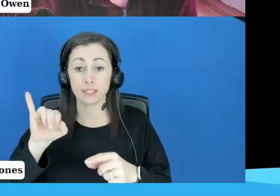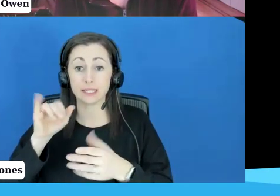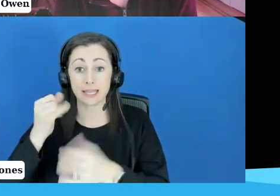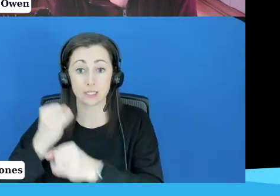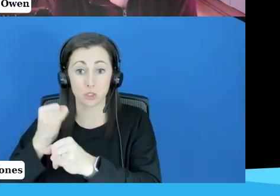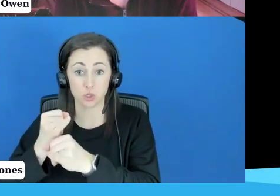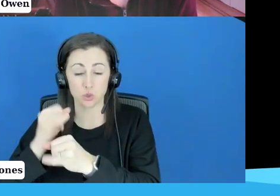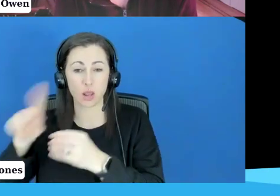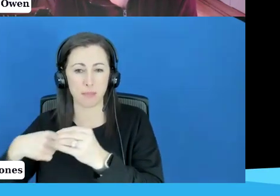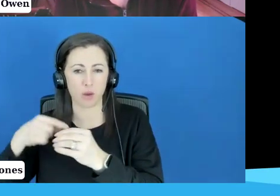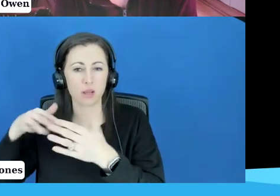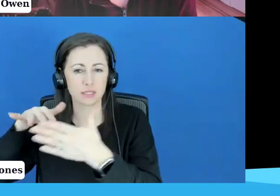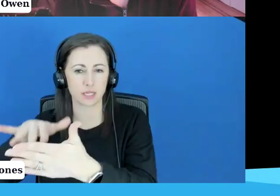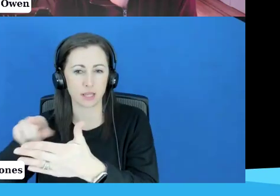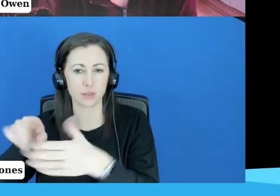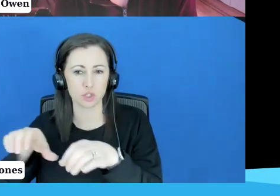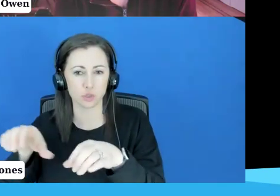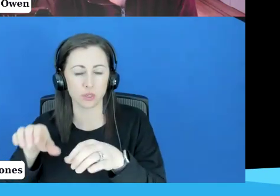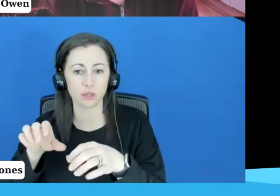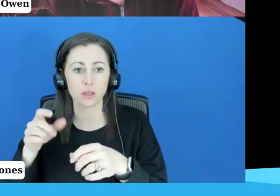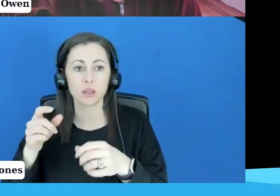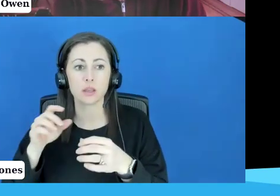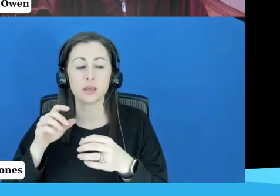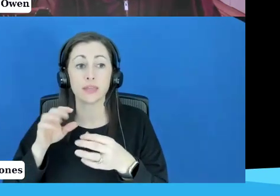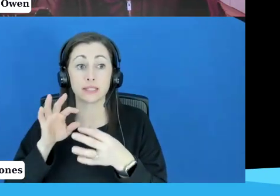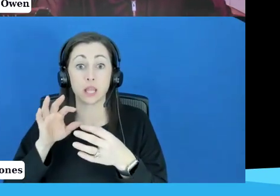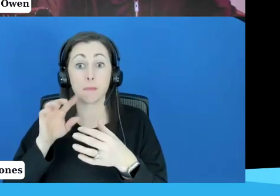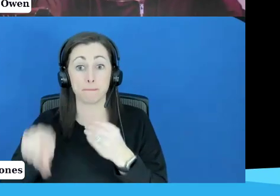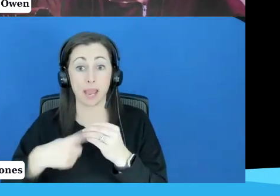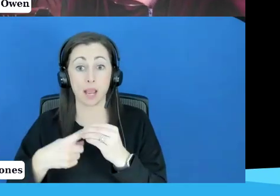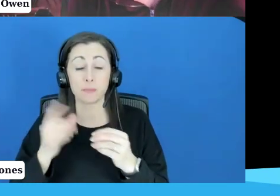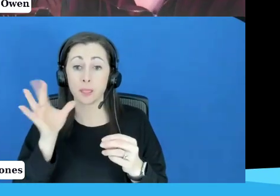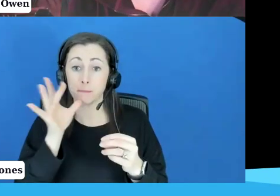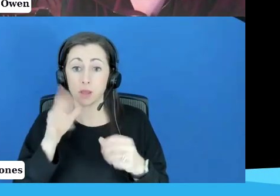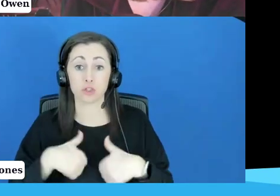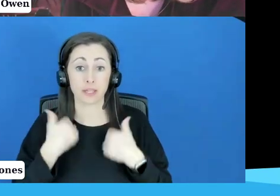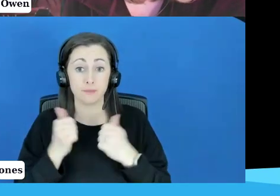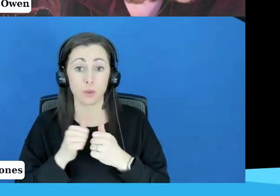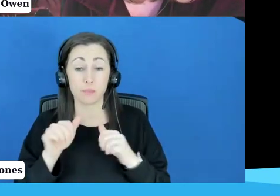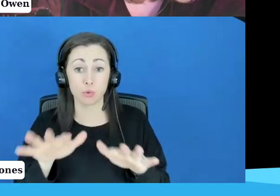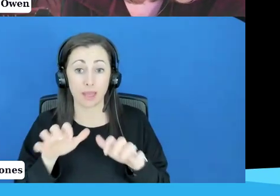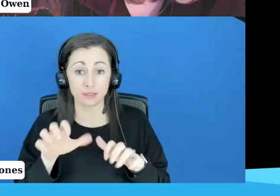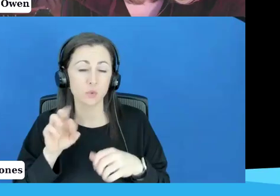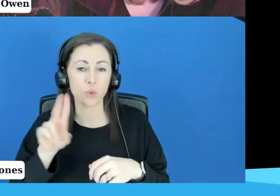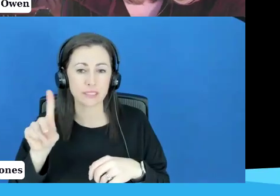related to mothers living with paralysis or living with disability. Before we do that, though,